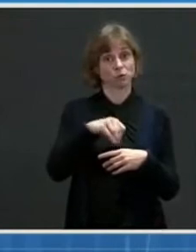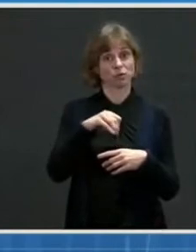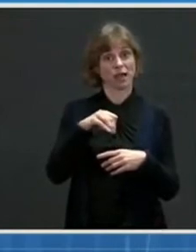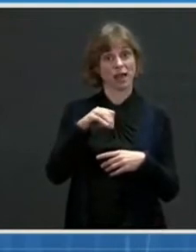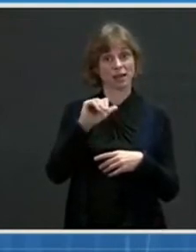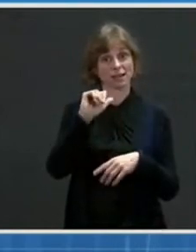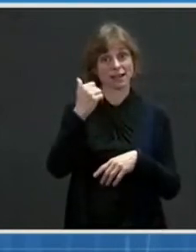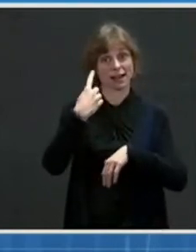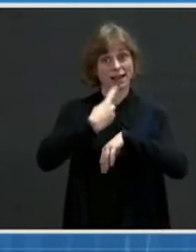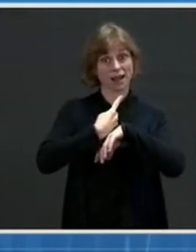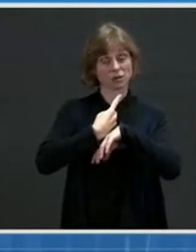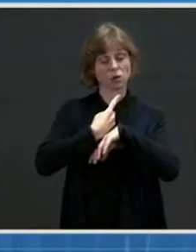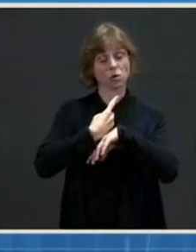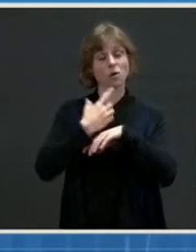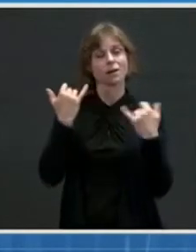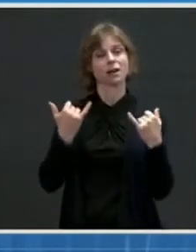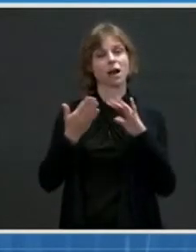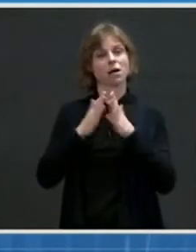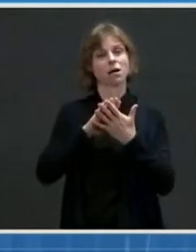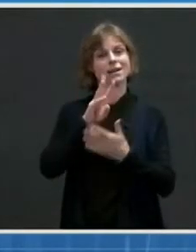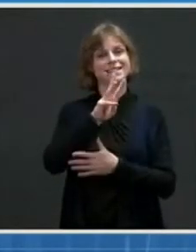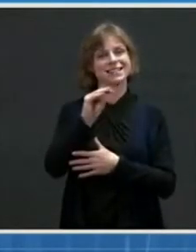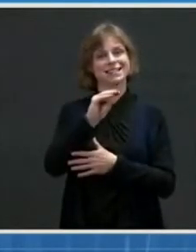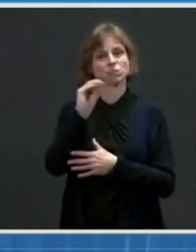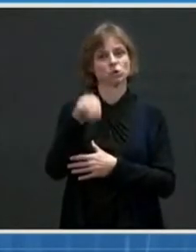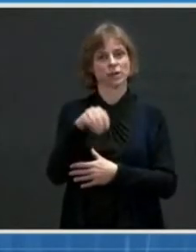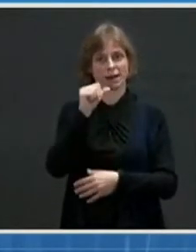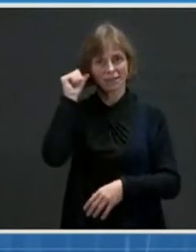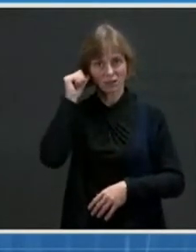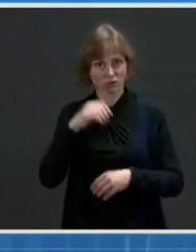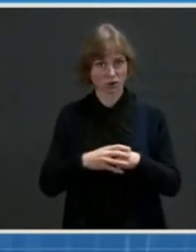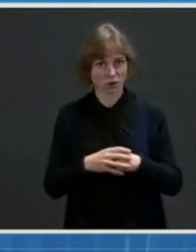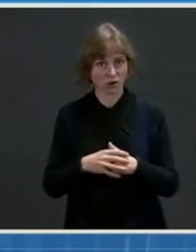DECLINING FROM APPROXIMATELY